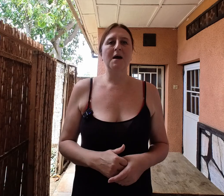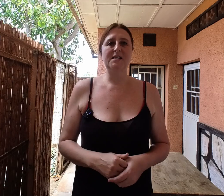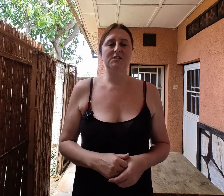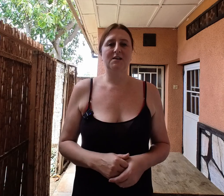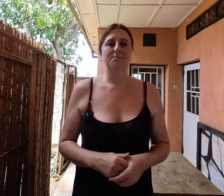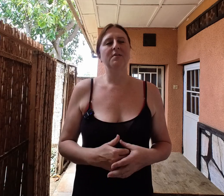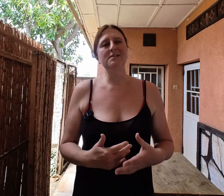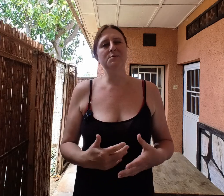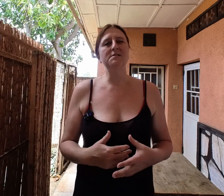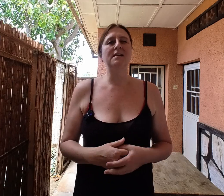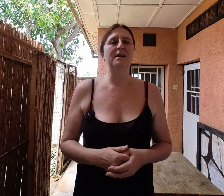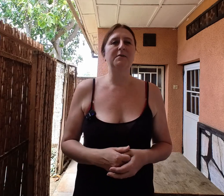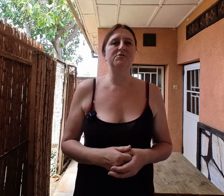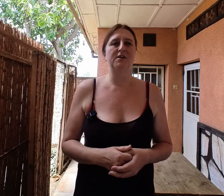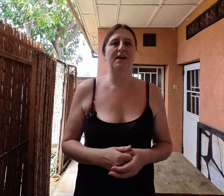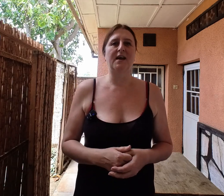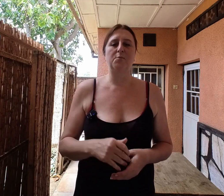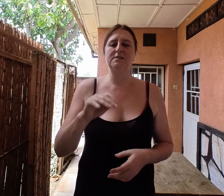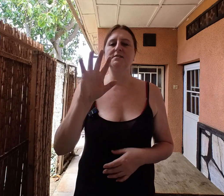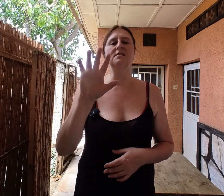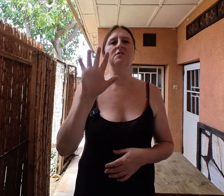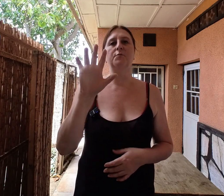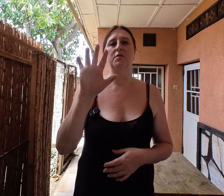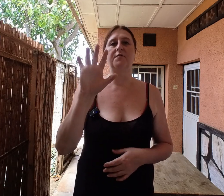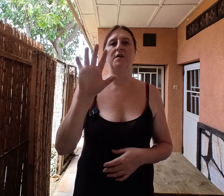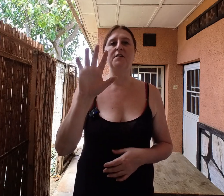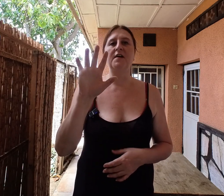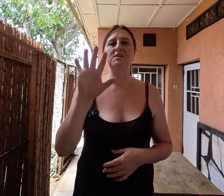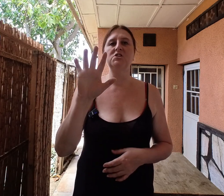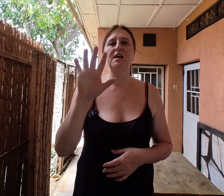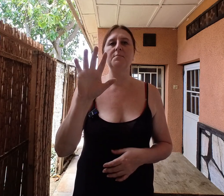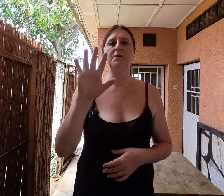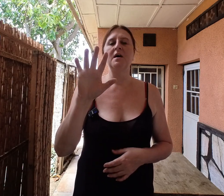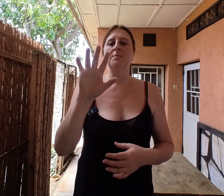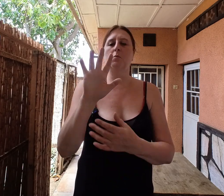Croatia. This one's a little bit tricky. We're starting off with a 5 handshape,